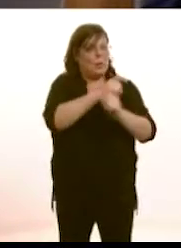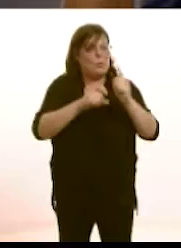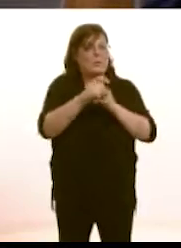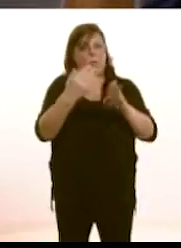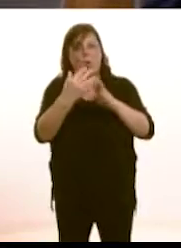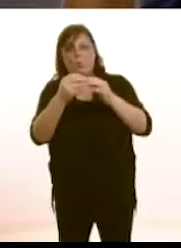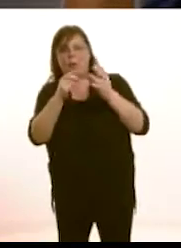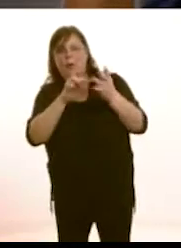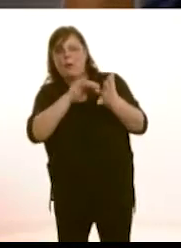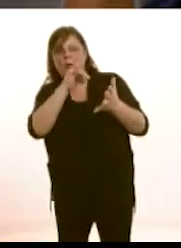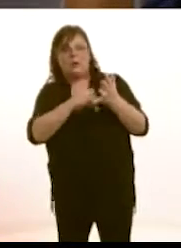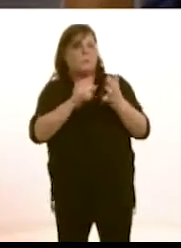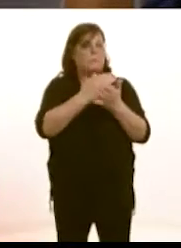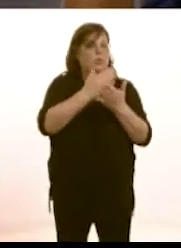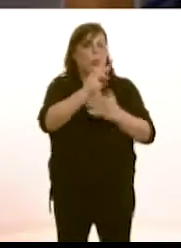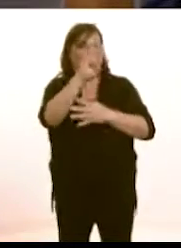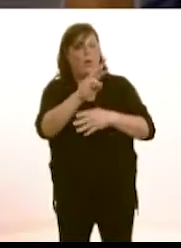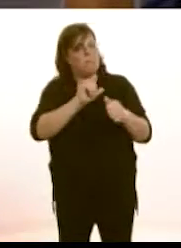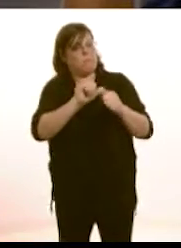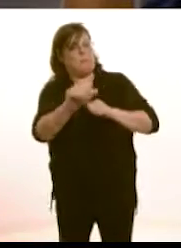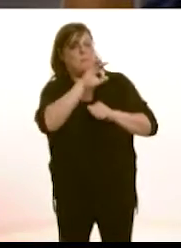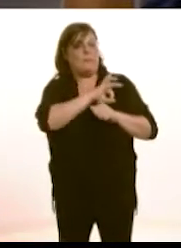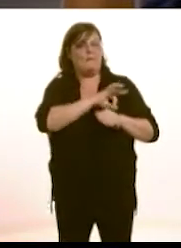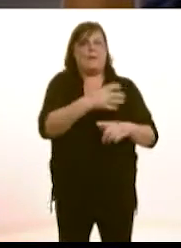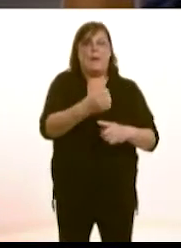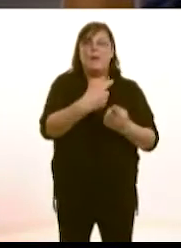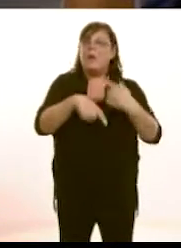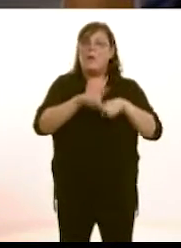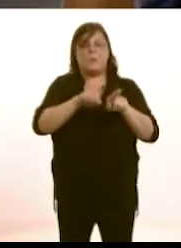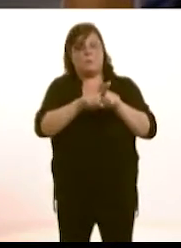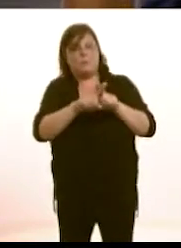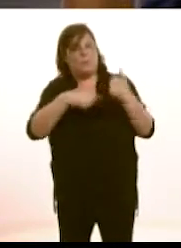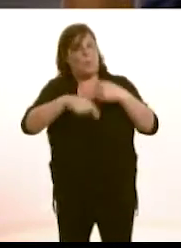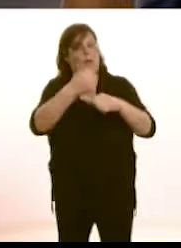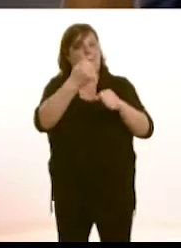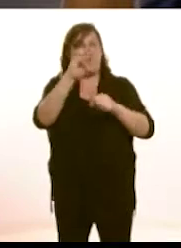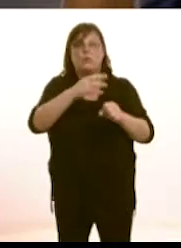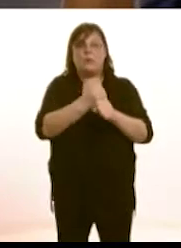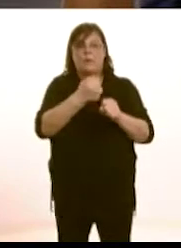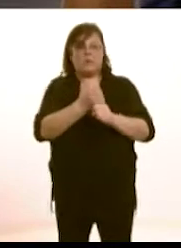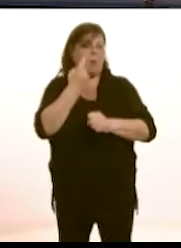the benefits for Wales. It does provide us with an opportunity as a Government to explore the use of new sources